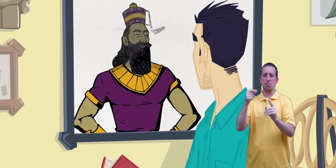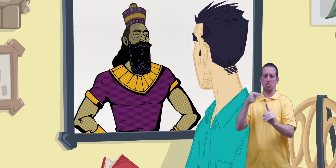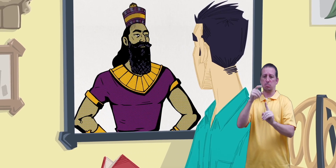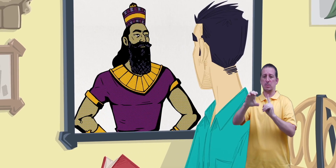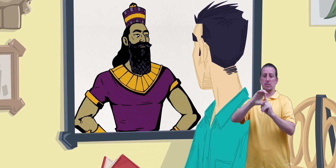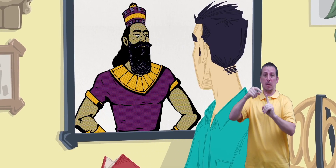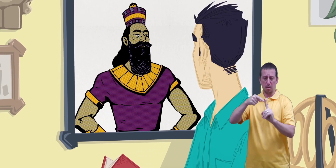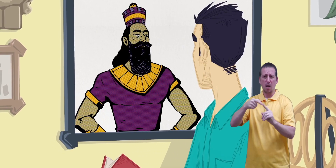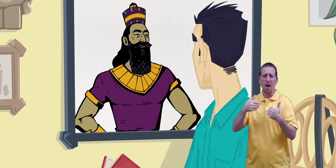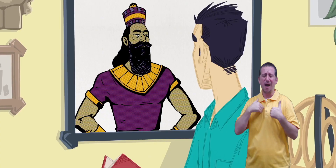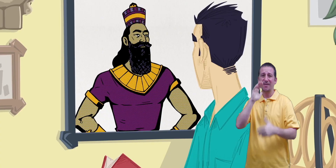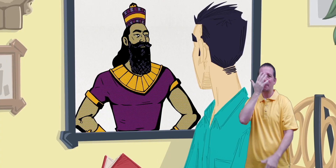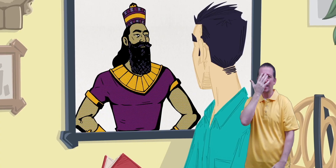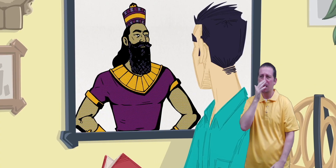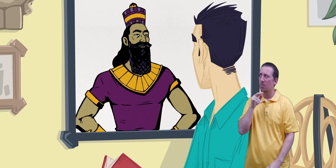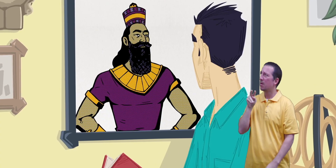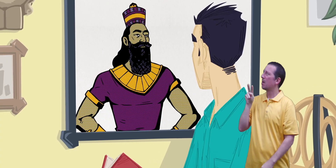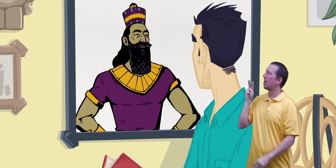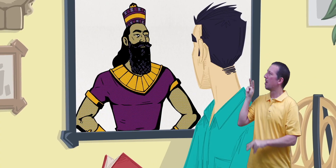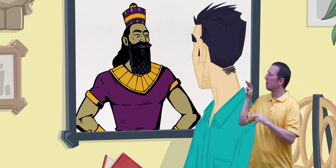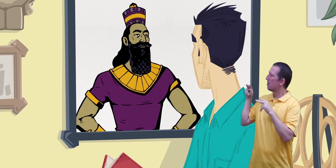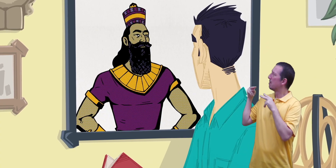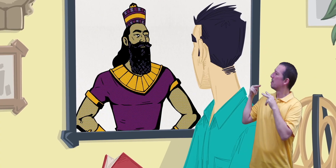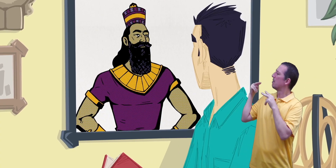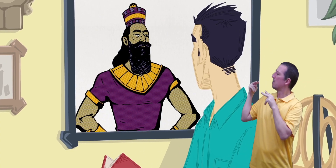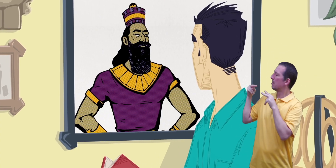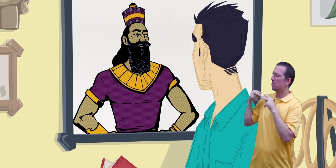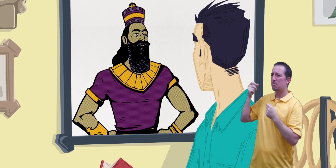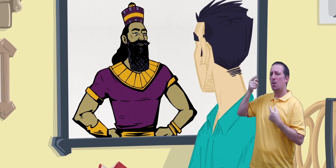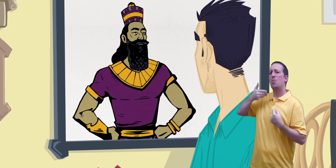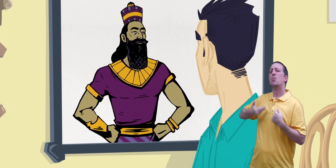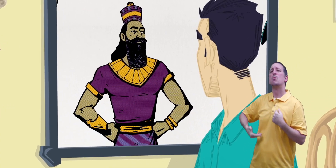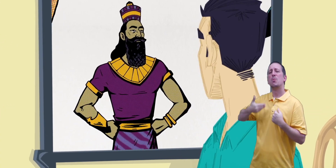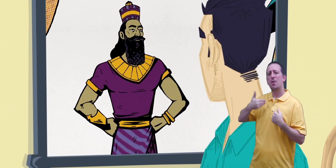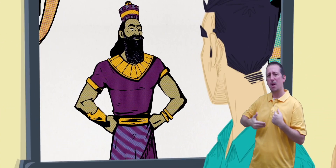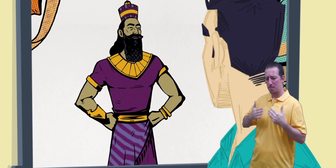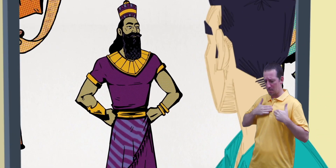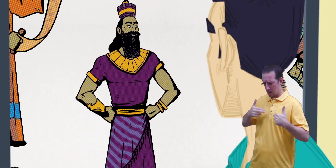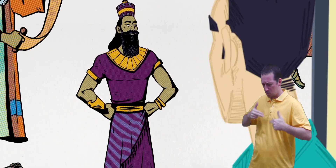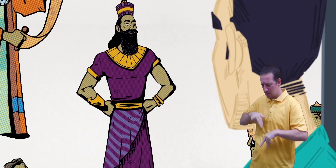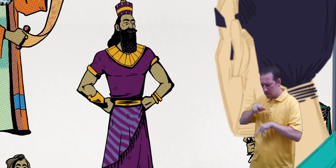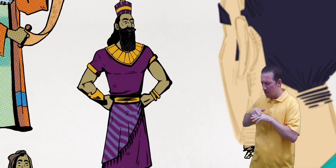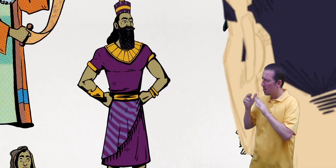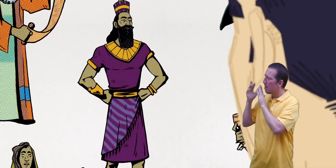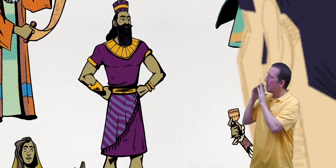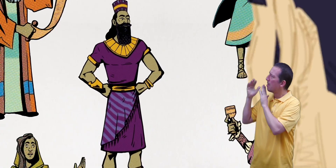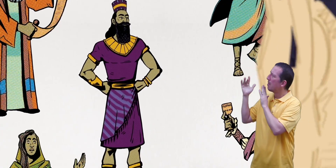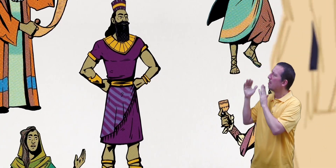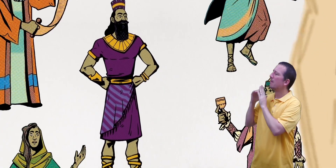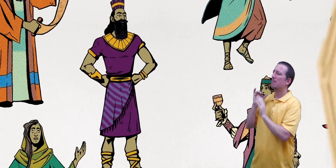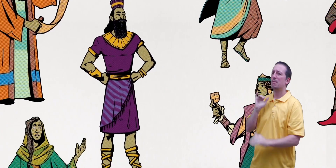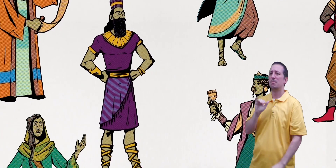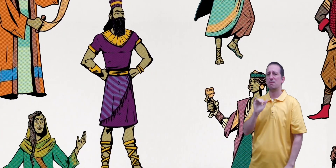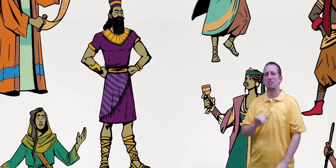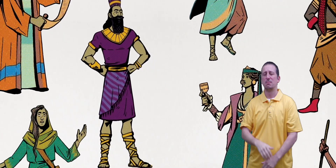ourselves and discover our own human nature in the reflection.